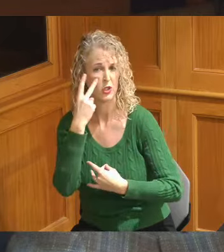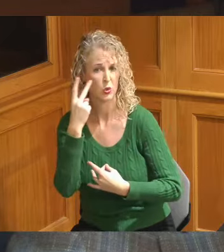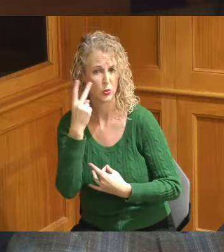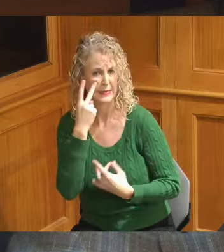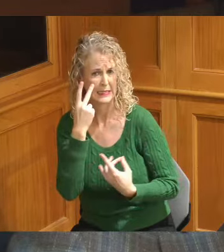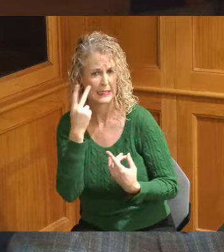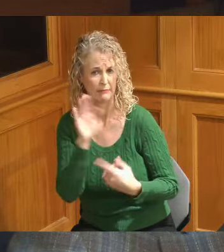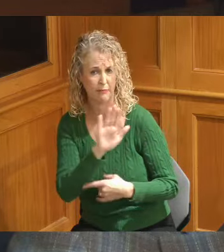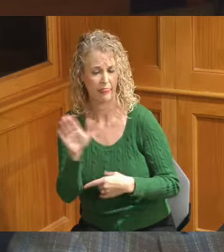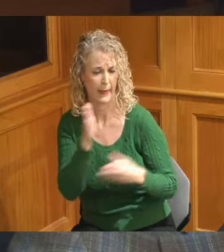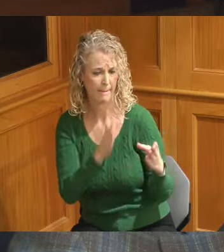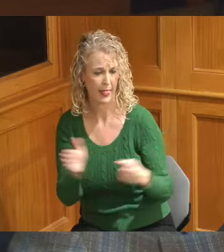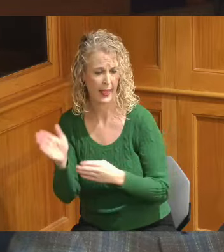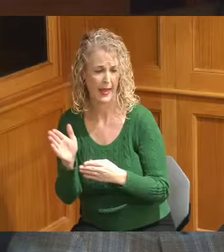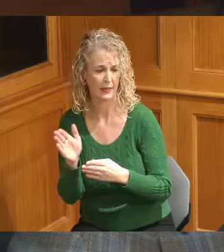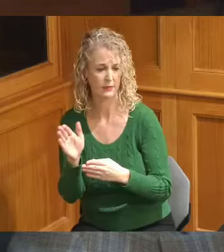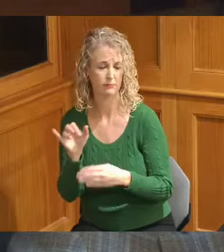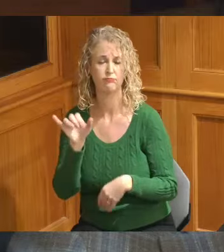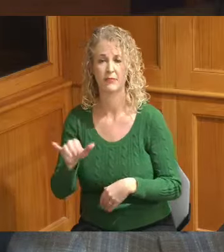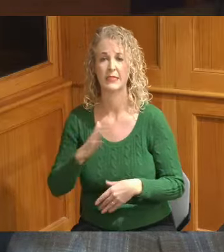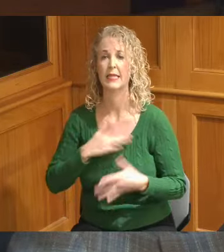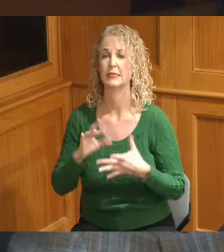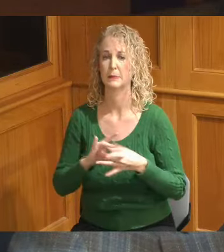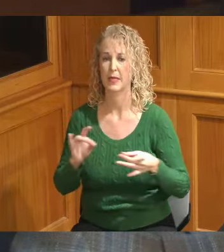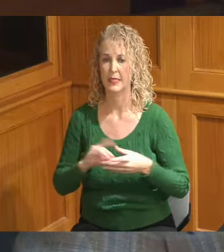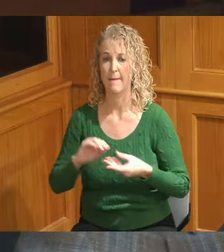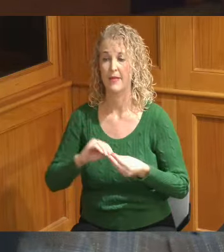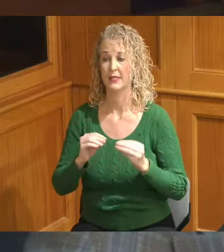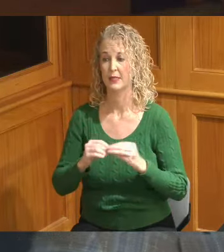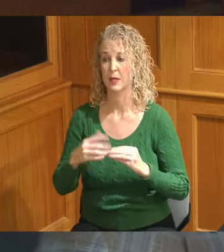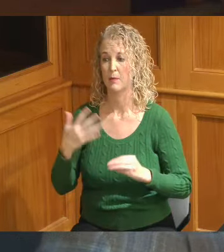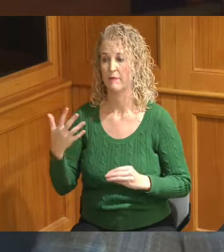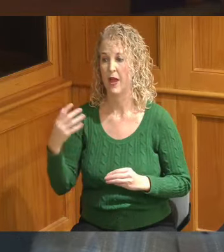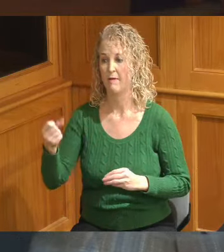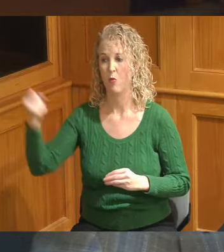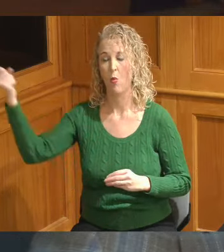those are the things that I like to have that one pulled out and again thanking those who are